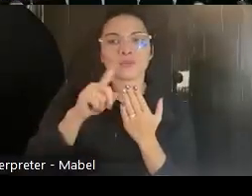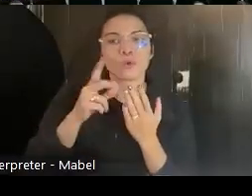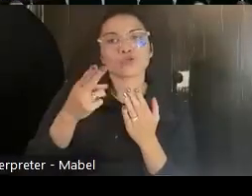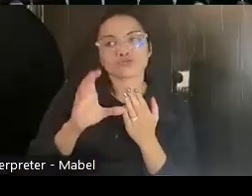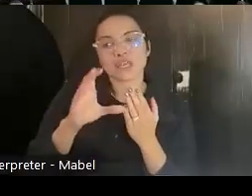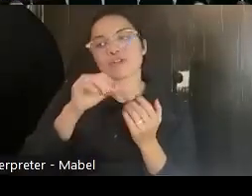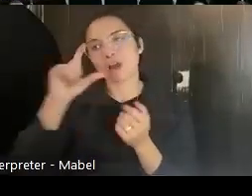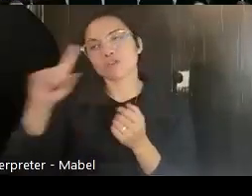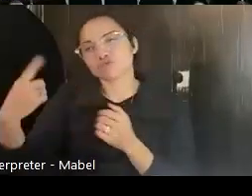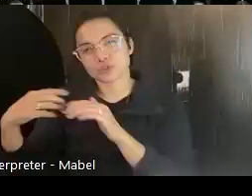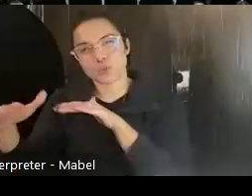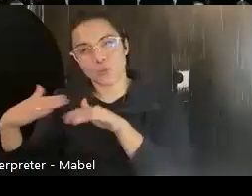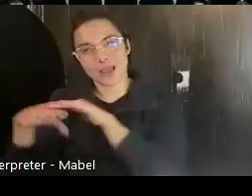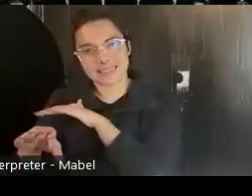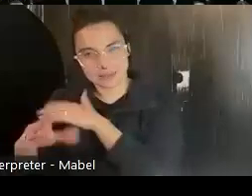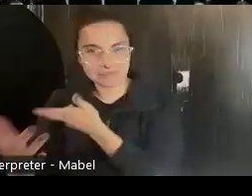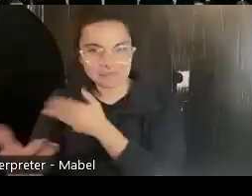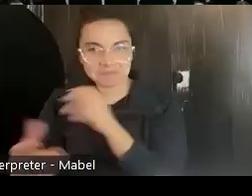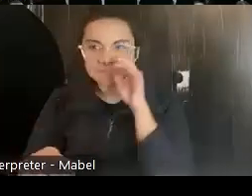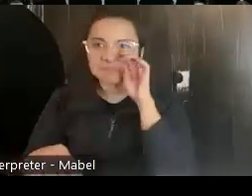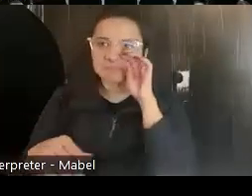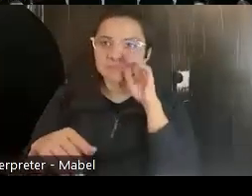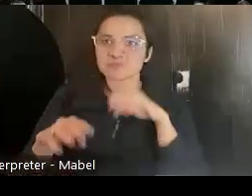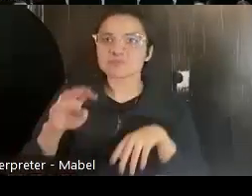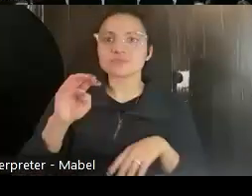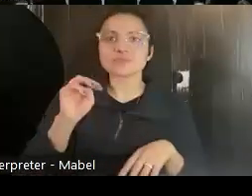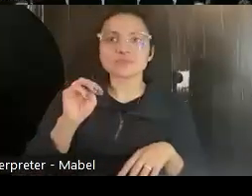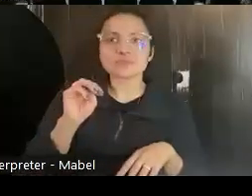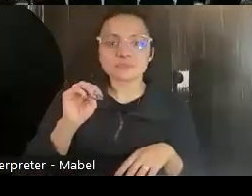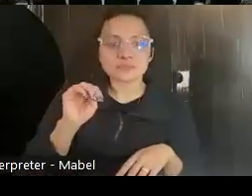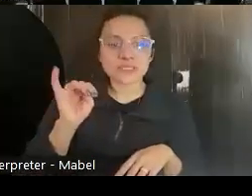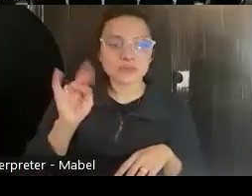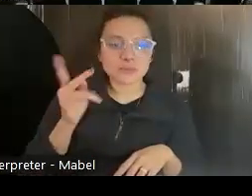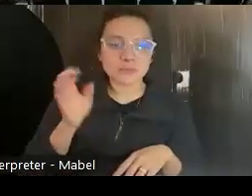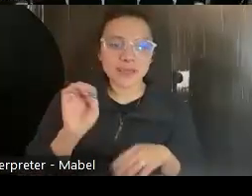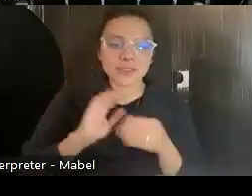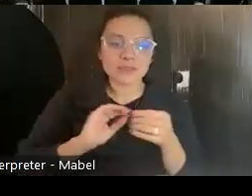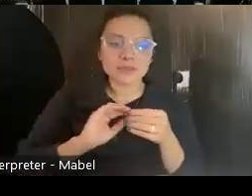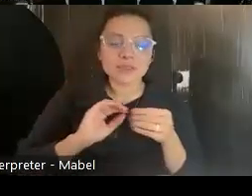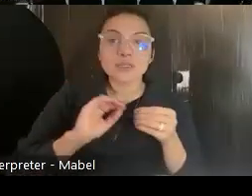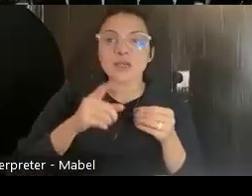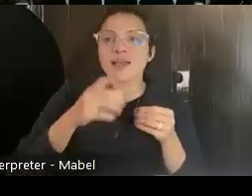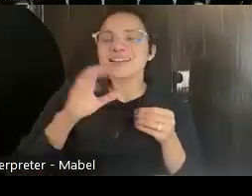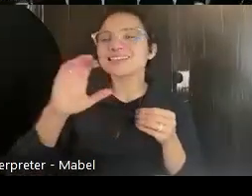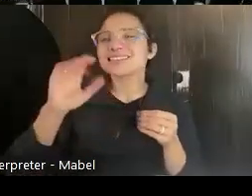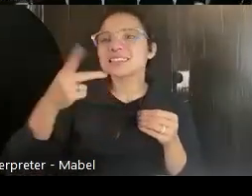piece there's um the there's other like CPAP bills at a much higher rate Ed visits as a higher rate